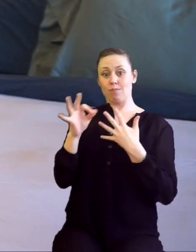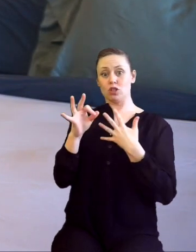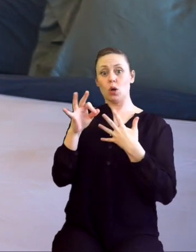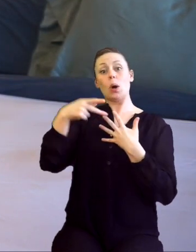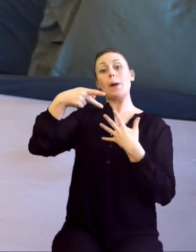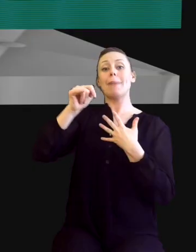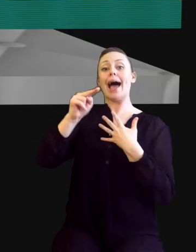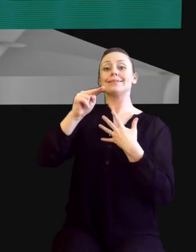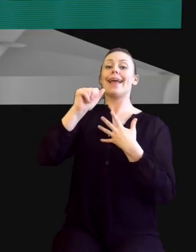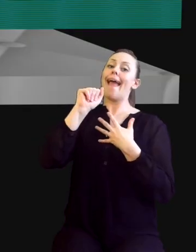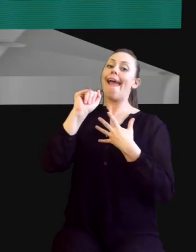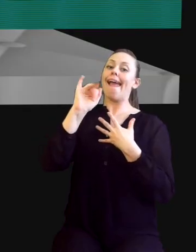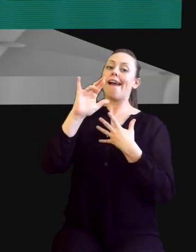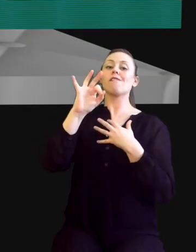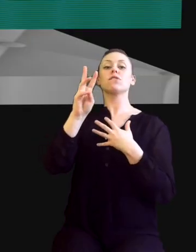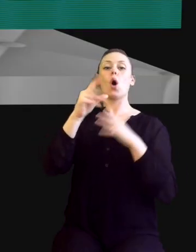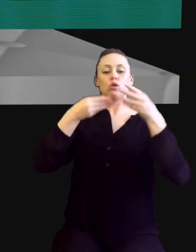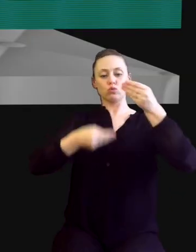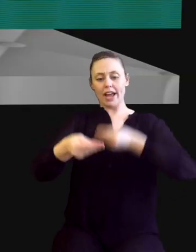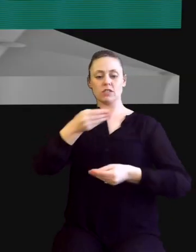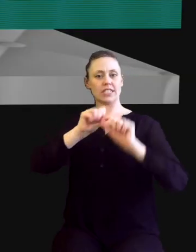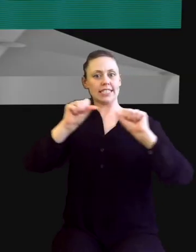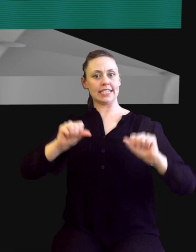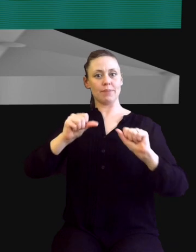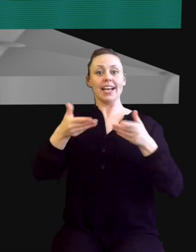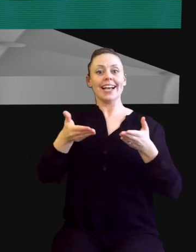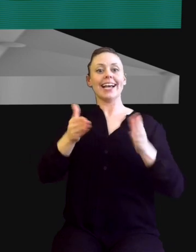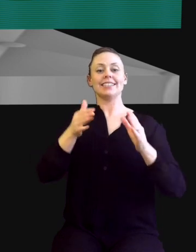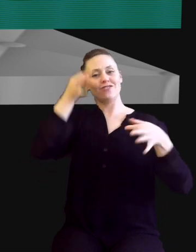patented airflow transfer system. The airflow transfer system was definitely a